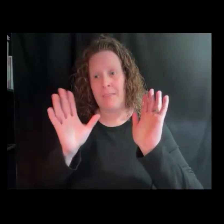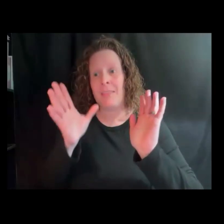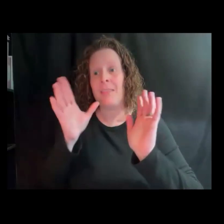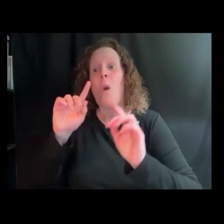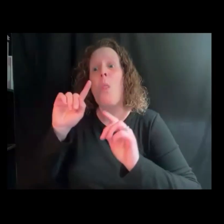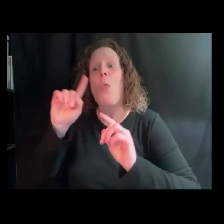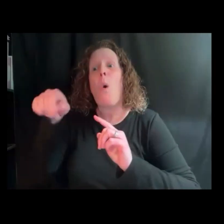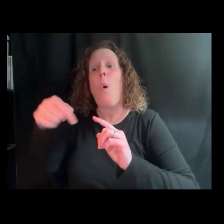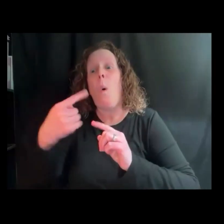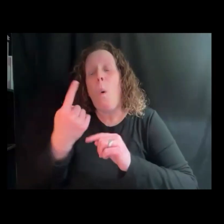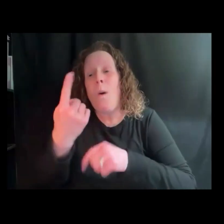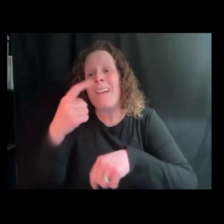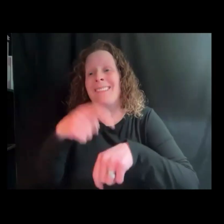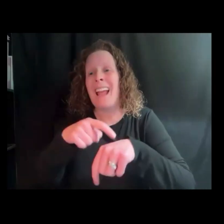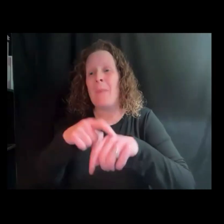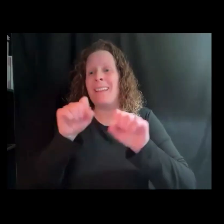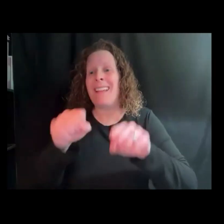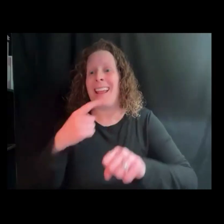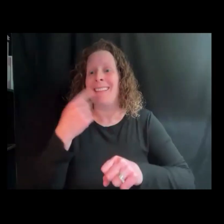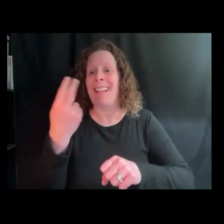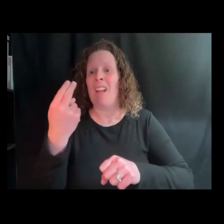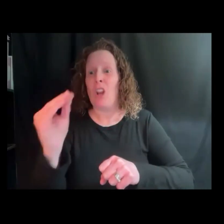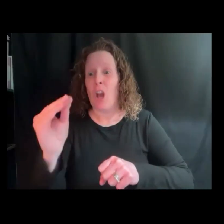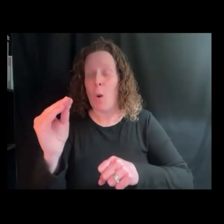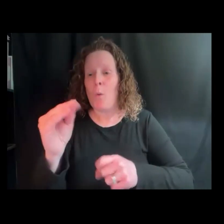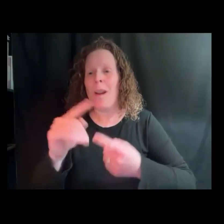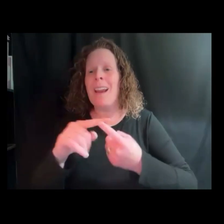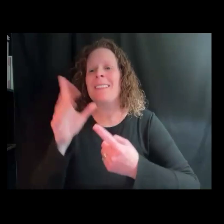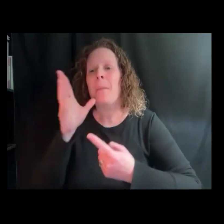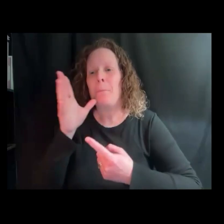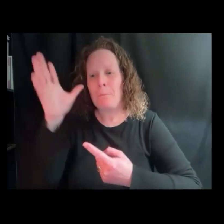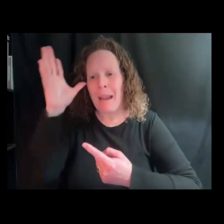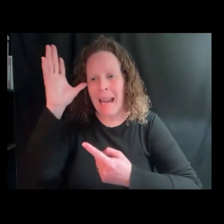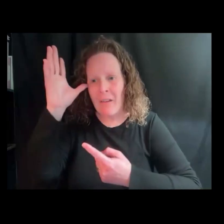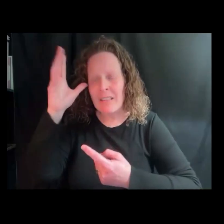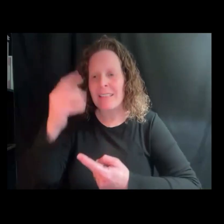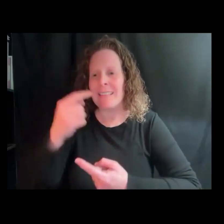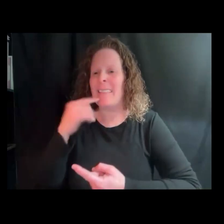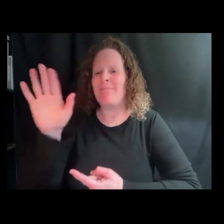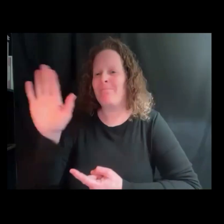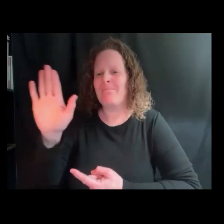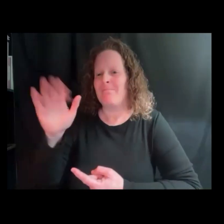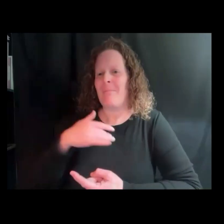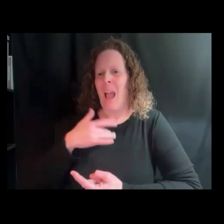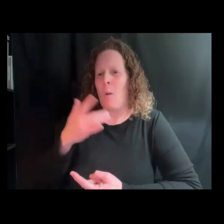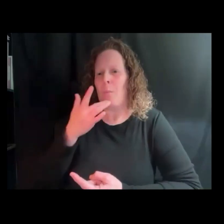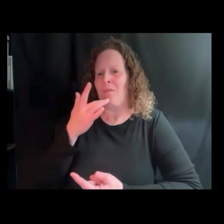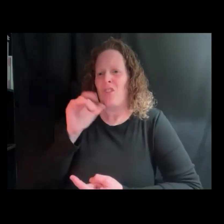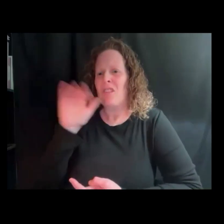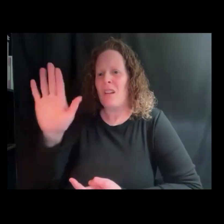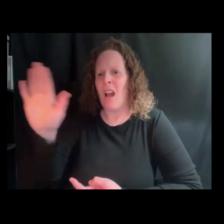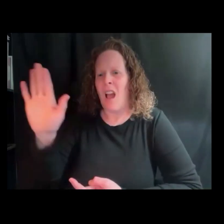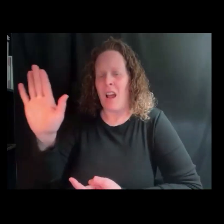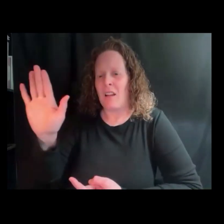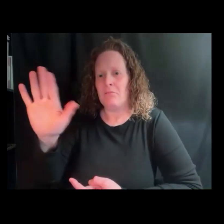And the interpreter is a service provider right? The only time they say no is if the parents say